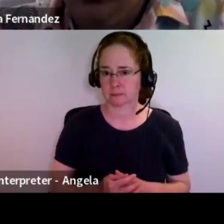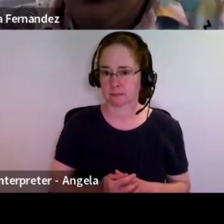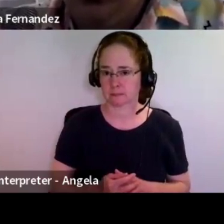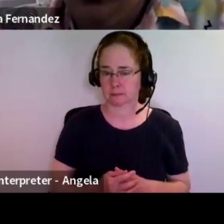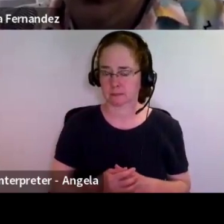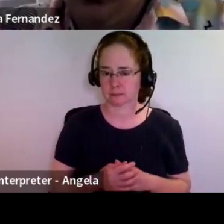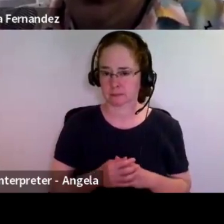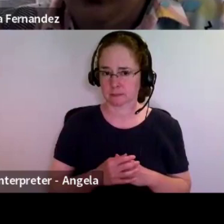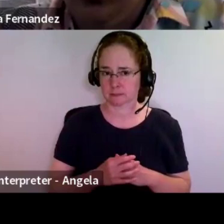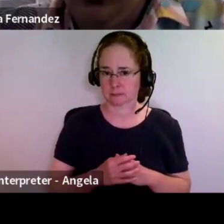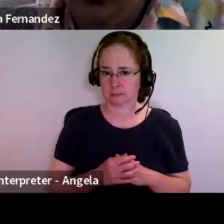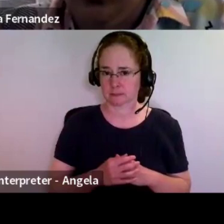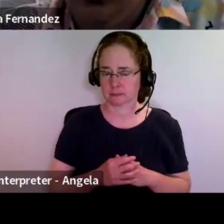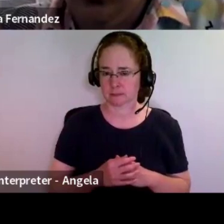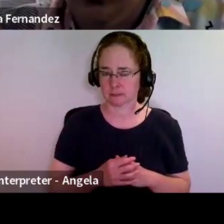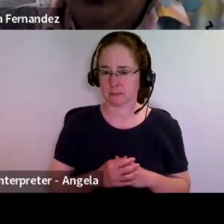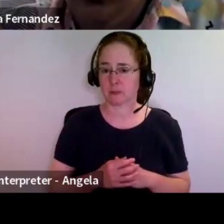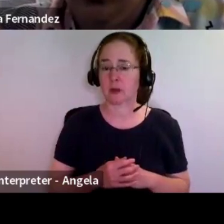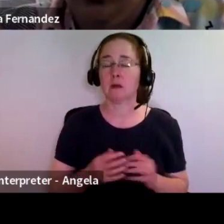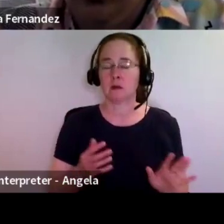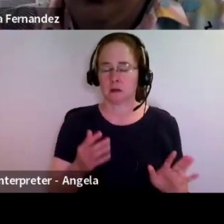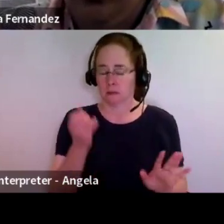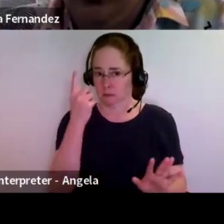tell everybody that